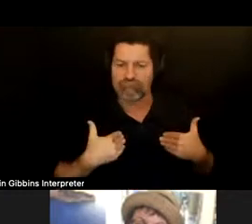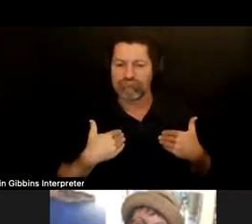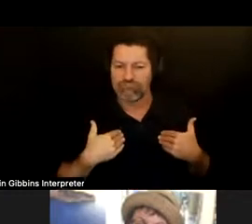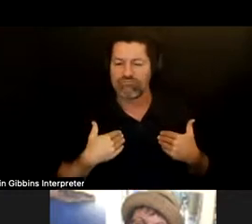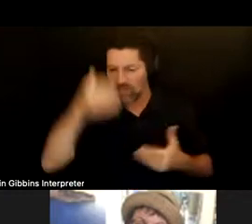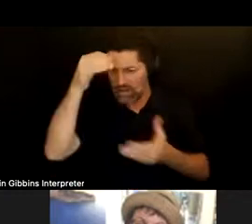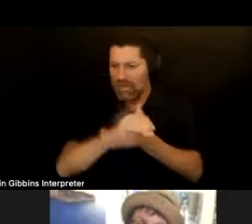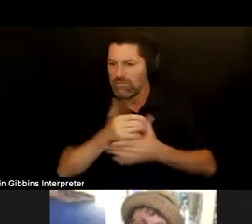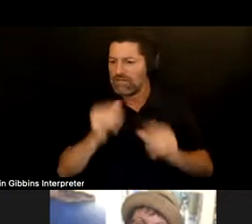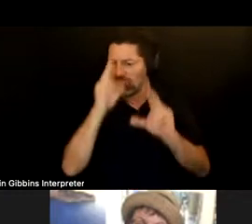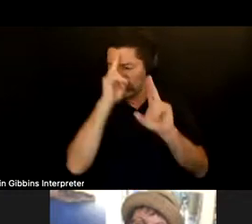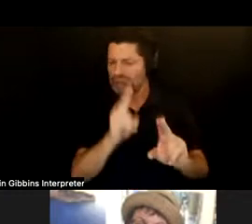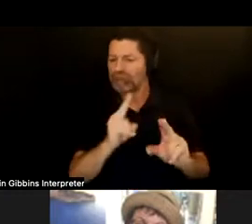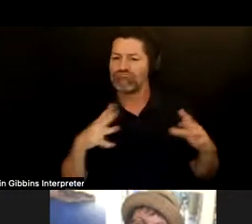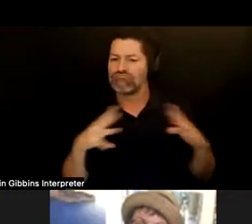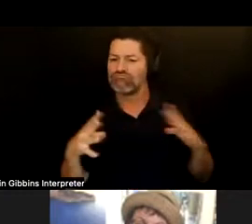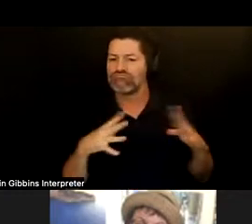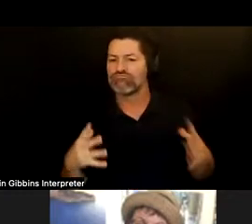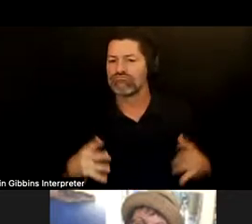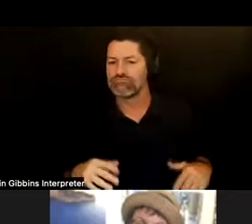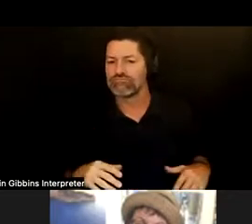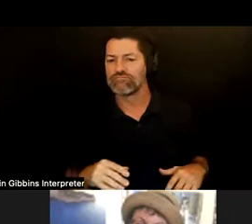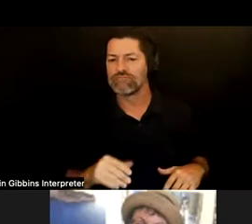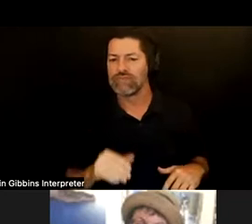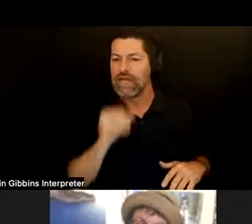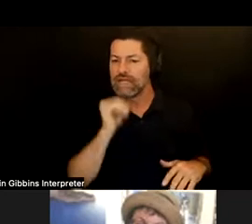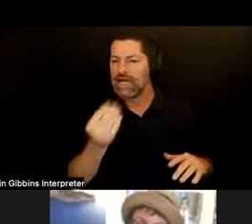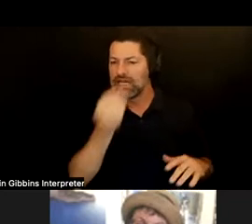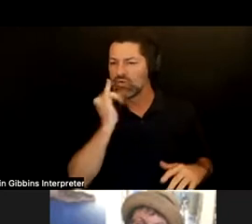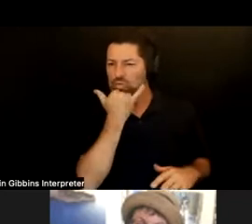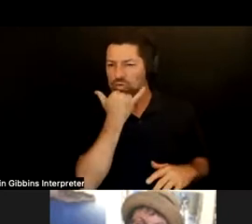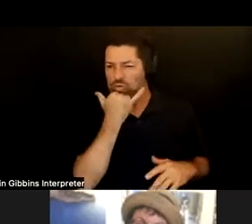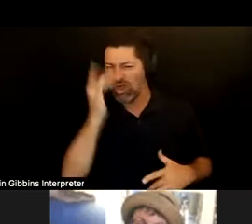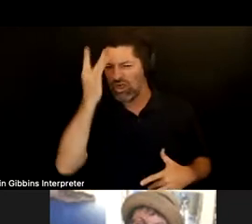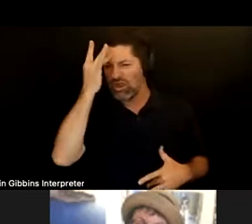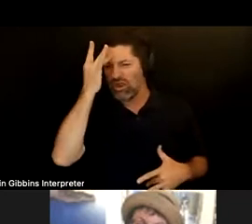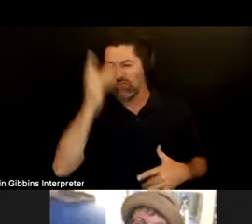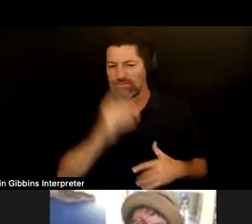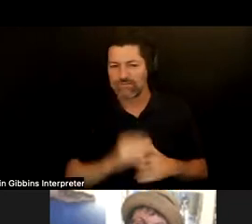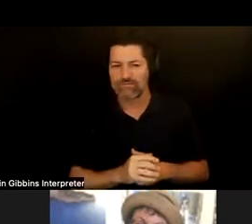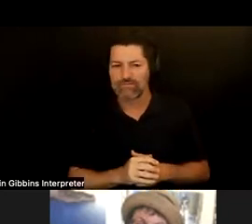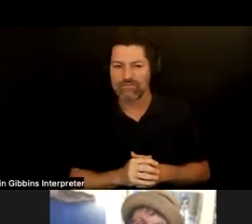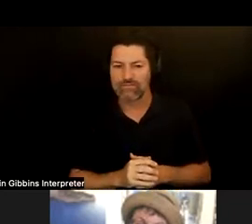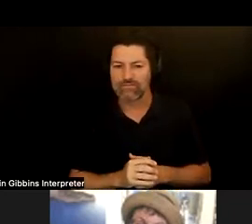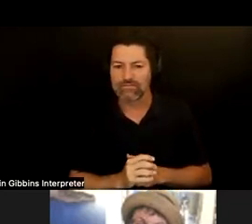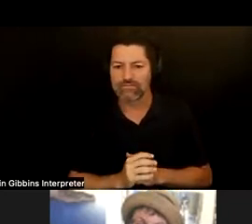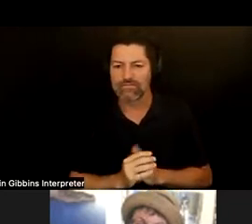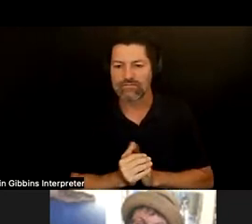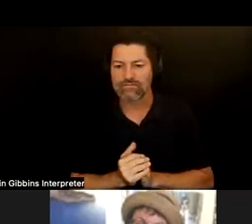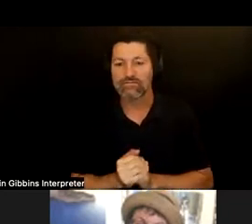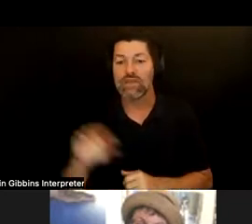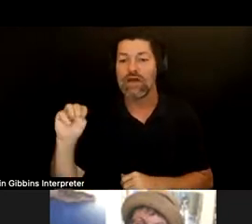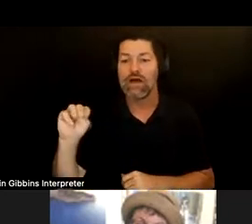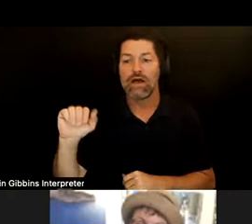observance without making himself sick. 19:24:39 So Matthew is really the number one